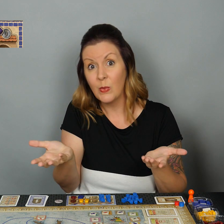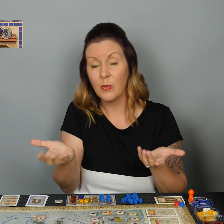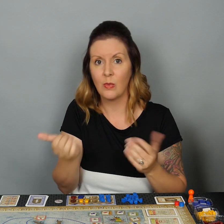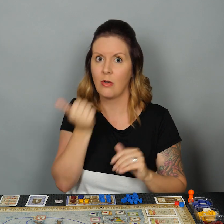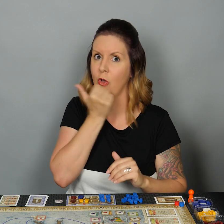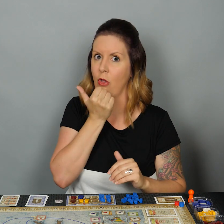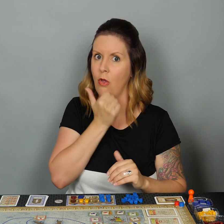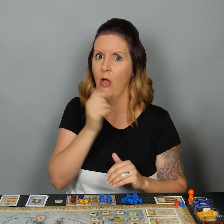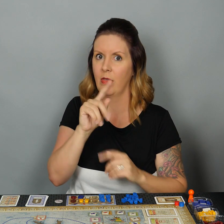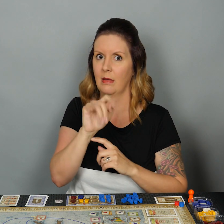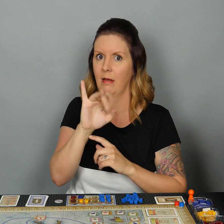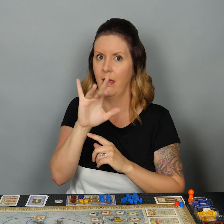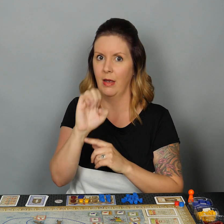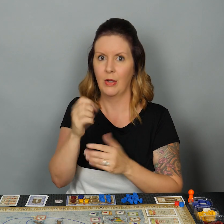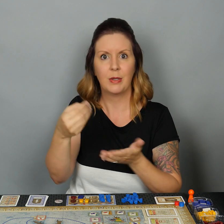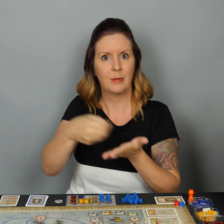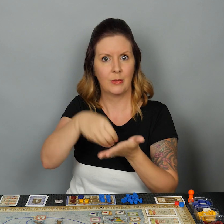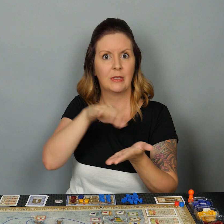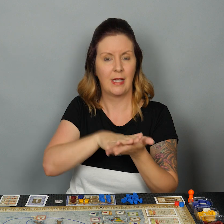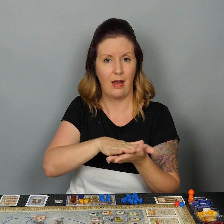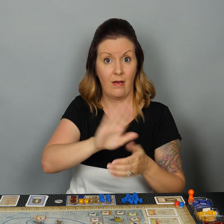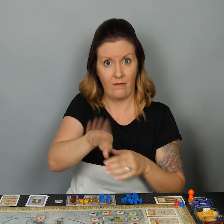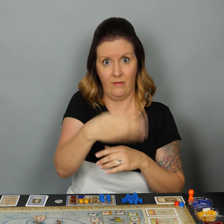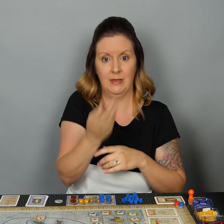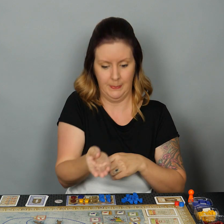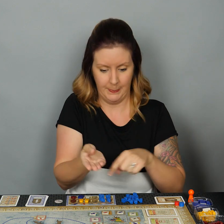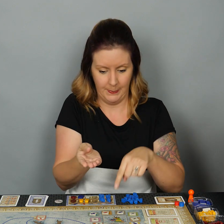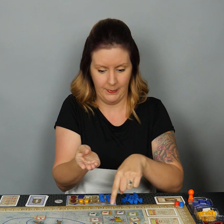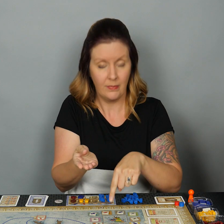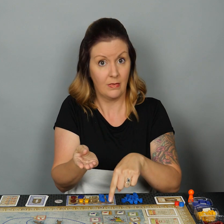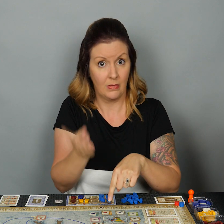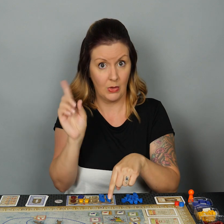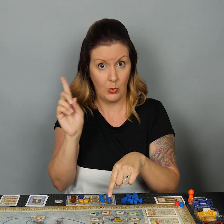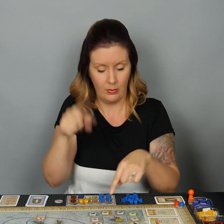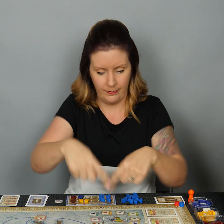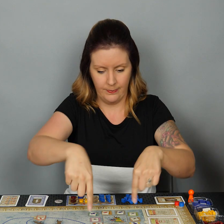So, put the cloth tile down in the bonus area.